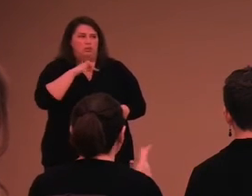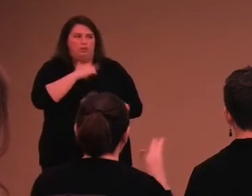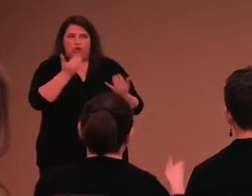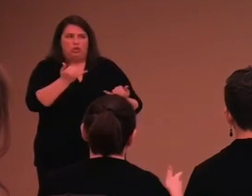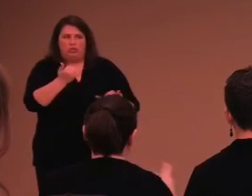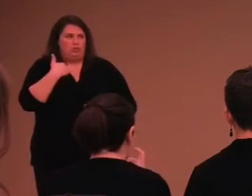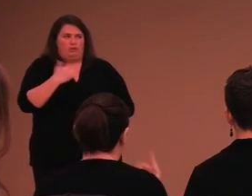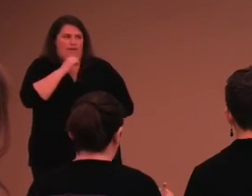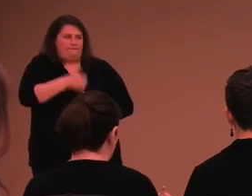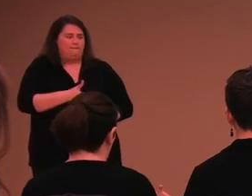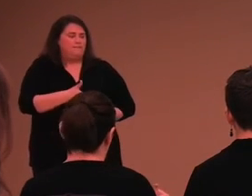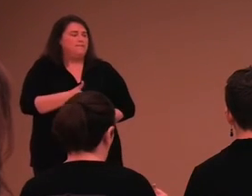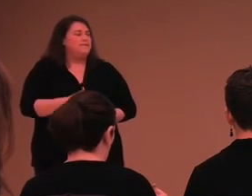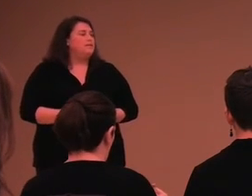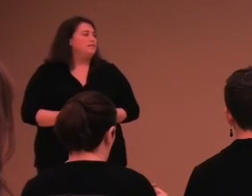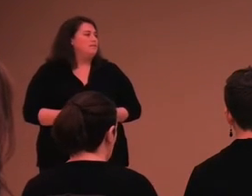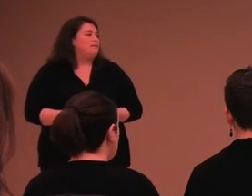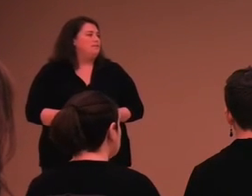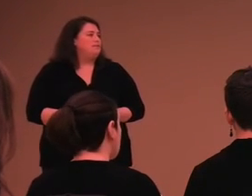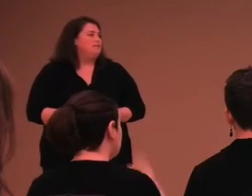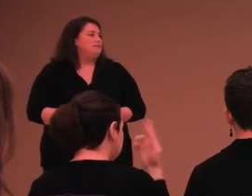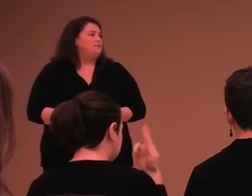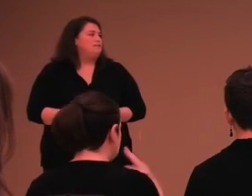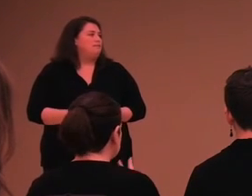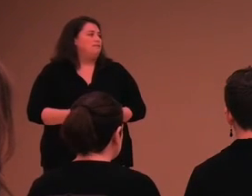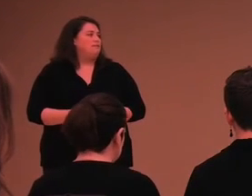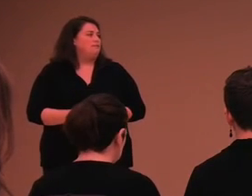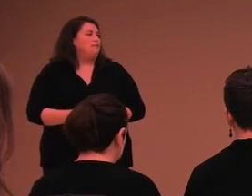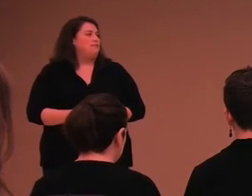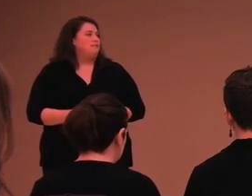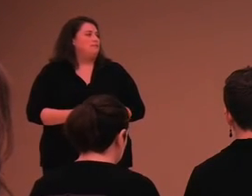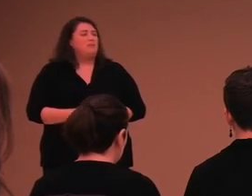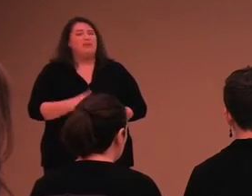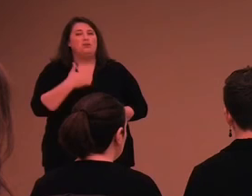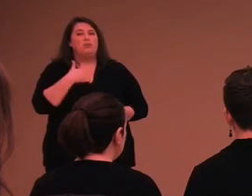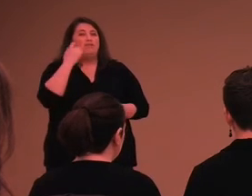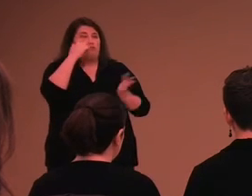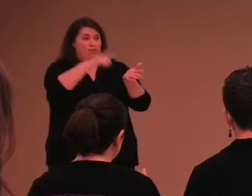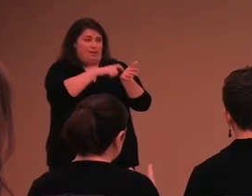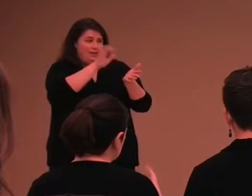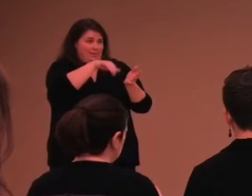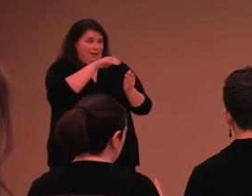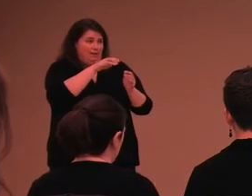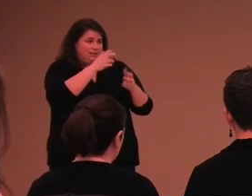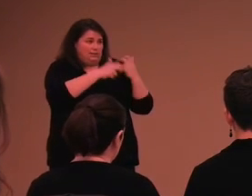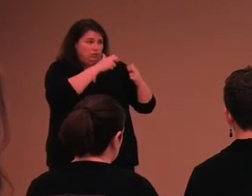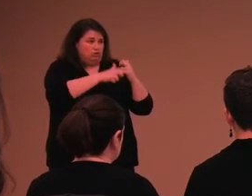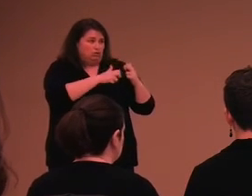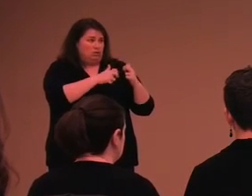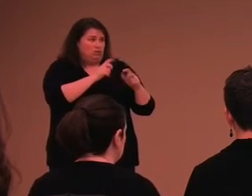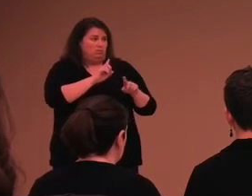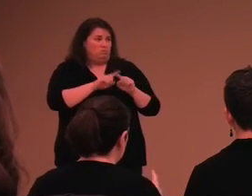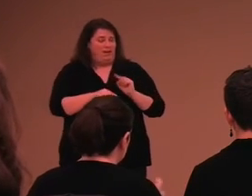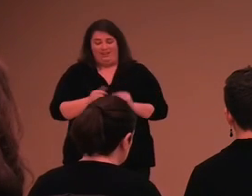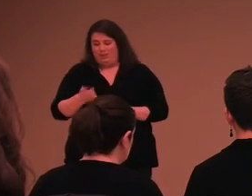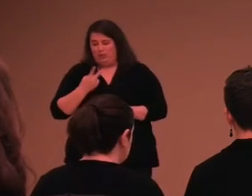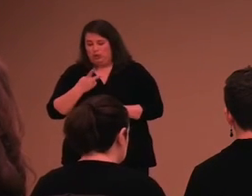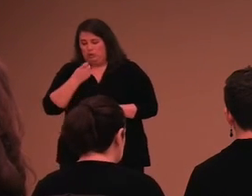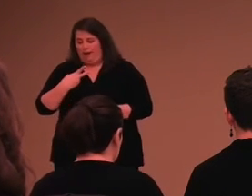Currently so we what we do realize that issue We've only been doing it for two and half years, so I would have to like we're fighting with the data